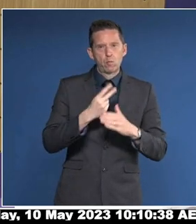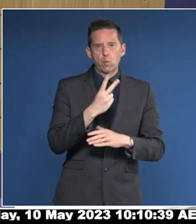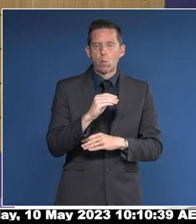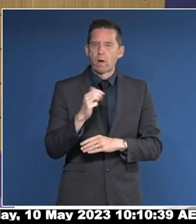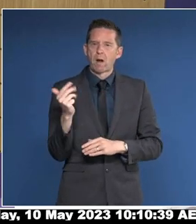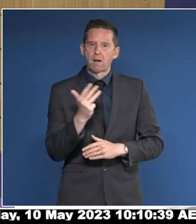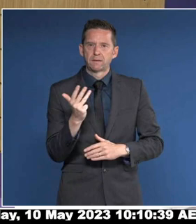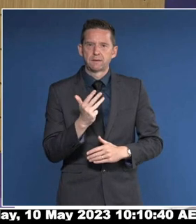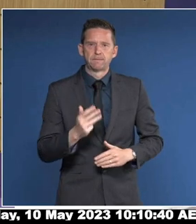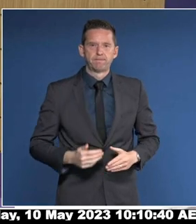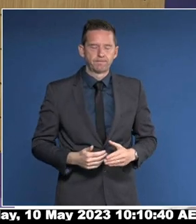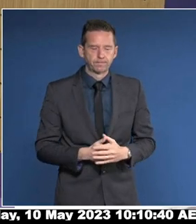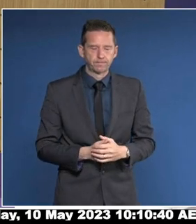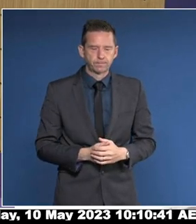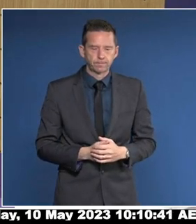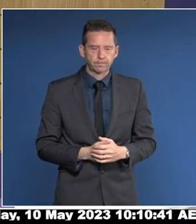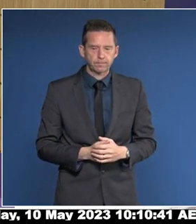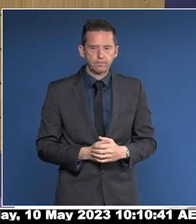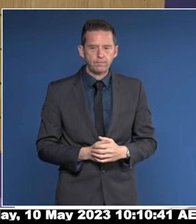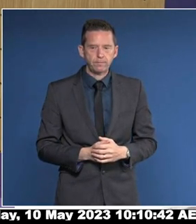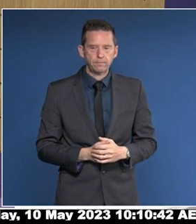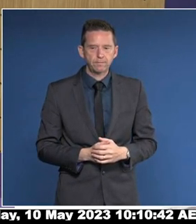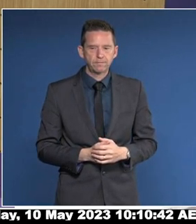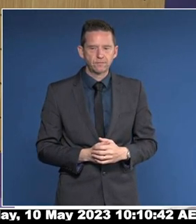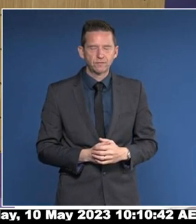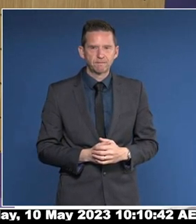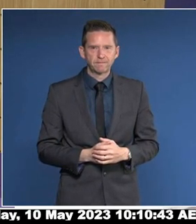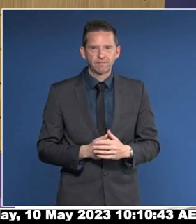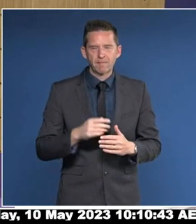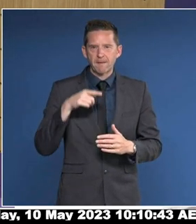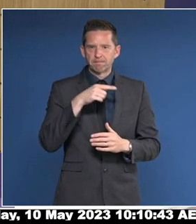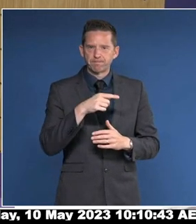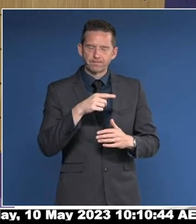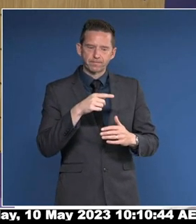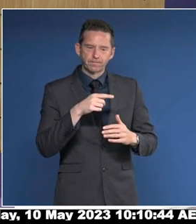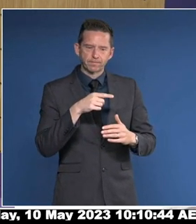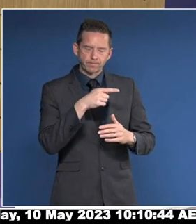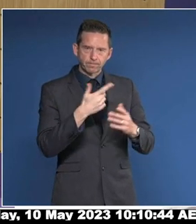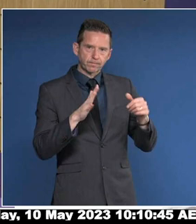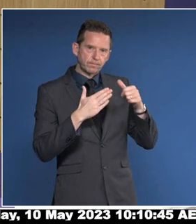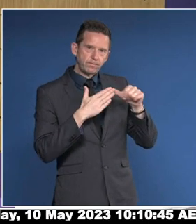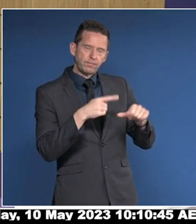And you've responded to Ms Eastman's question that there wasn't anyone in those